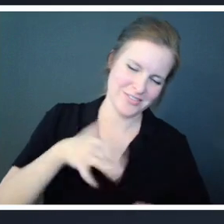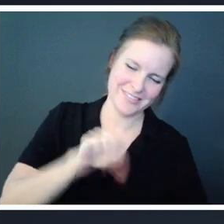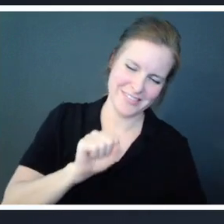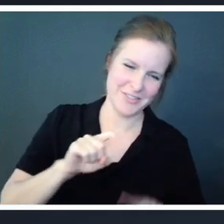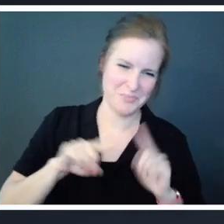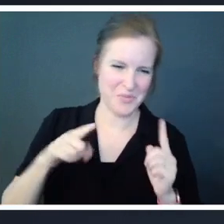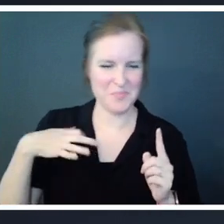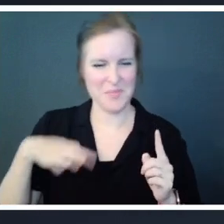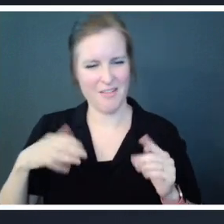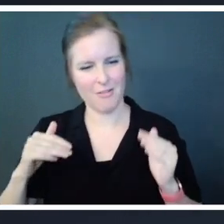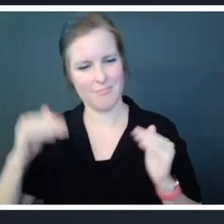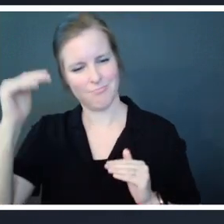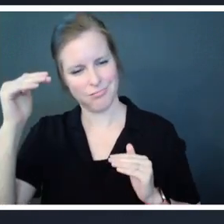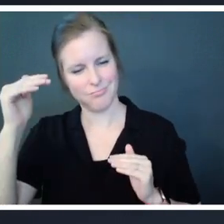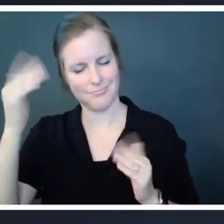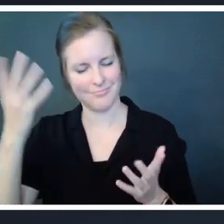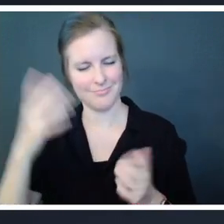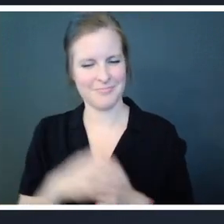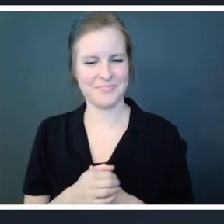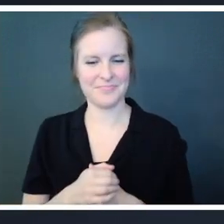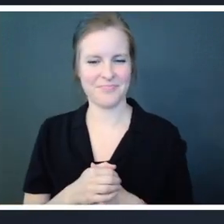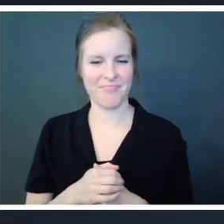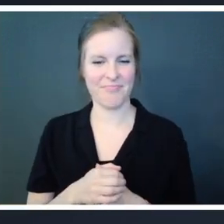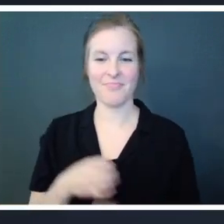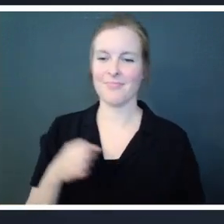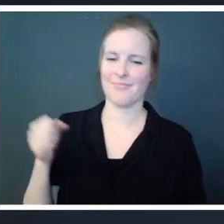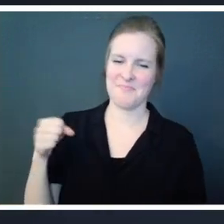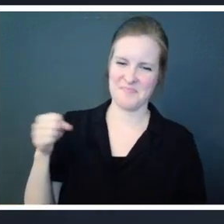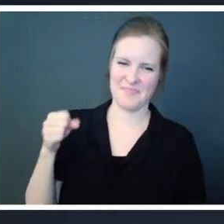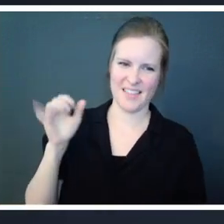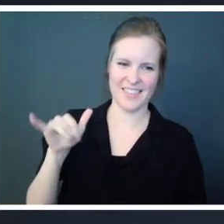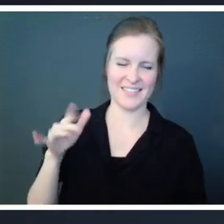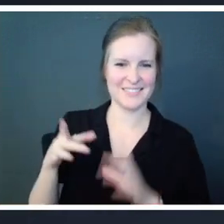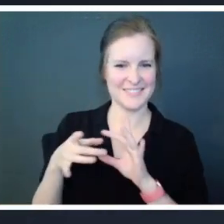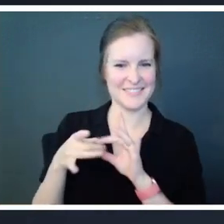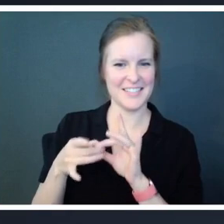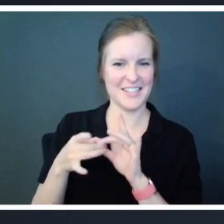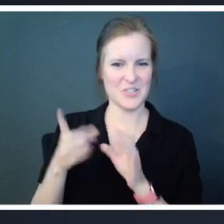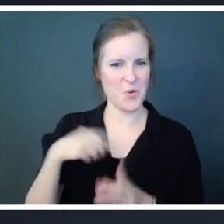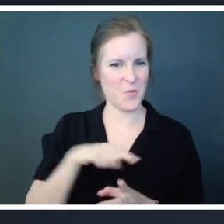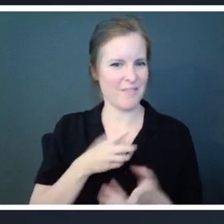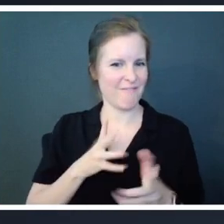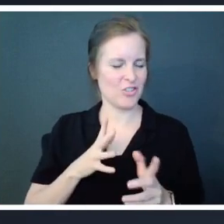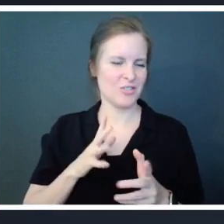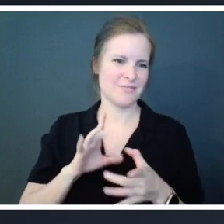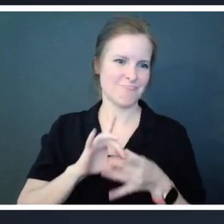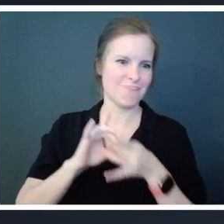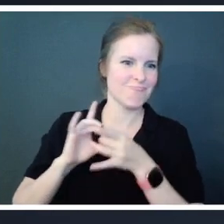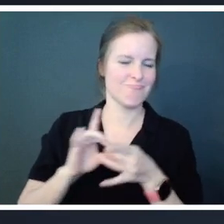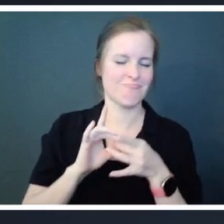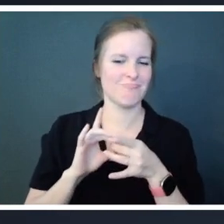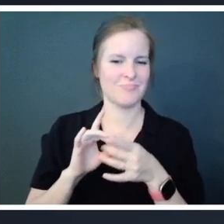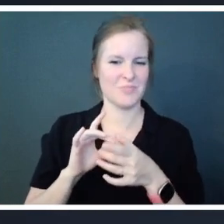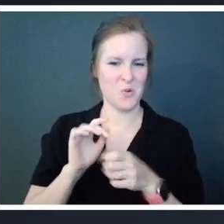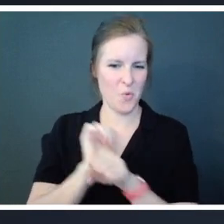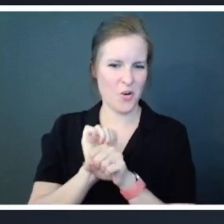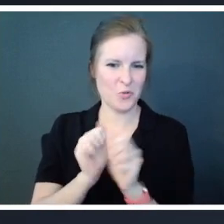Phoebe Sherman: That's one of the connections that, you know, as we've worked together to build this session, and as I continue to learn from all of